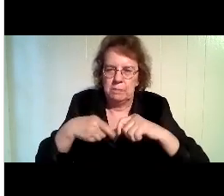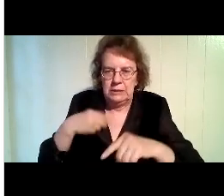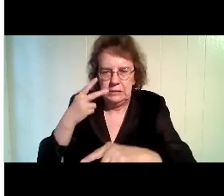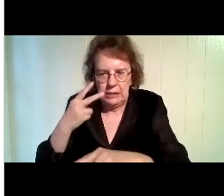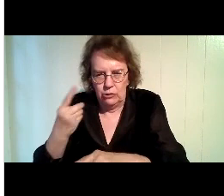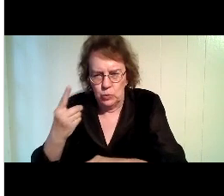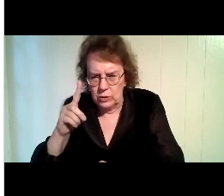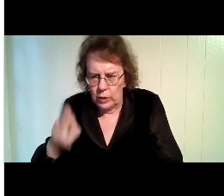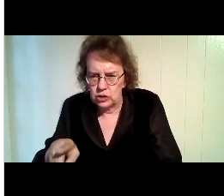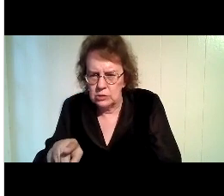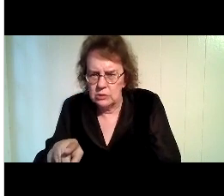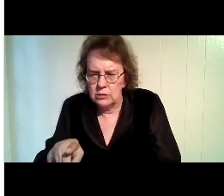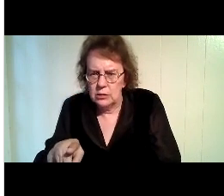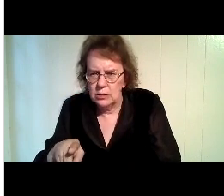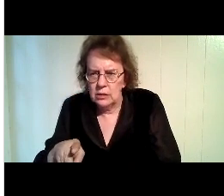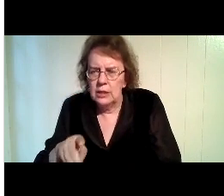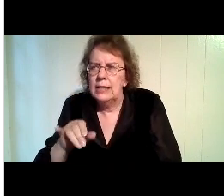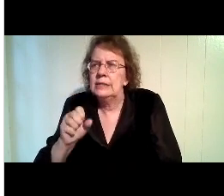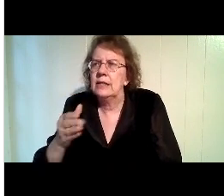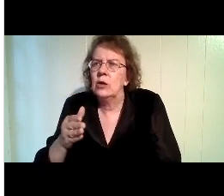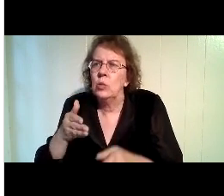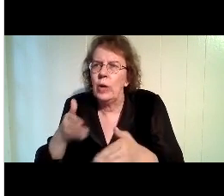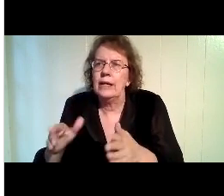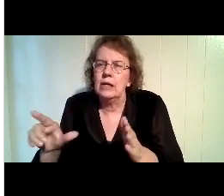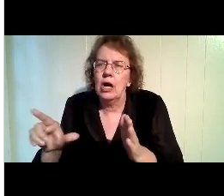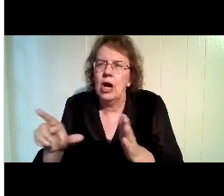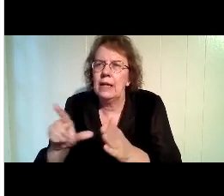there is a question. Is there a way to automate captioning of